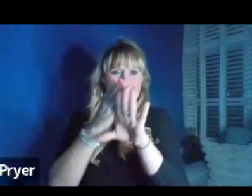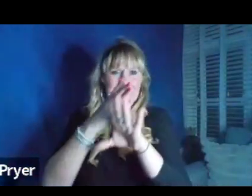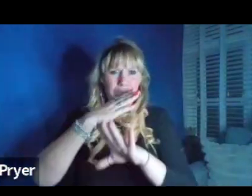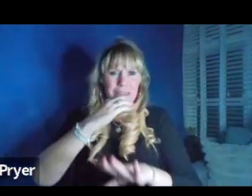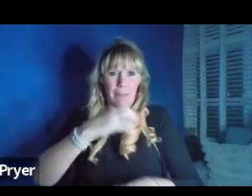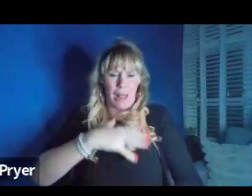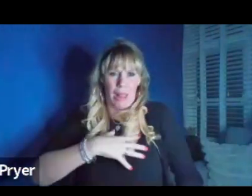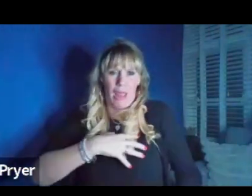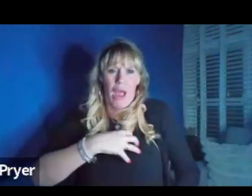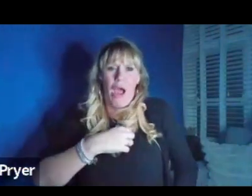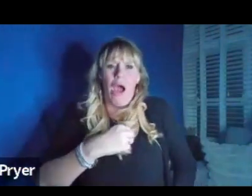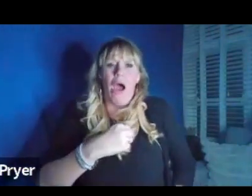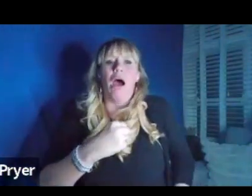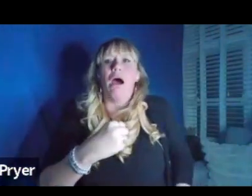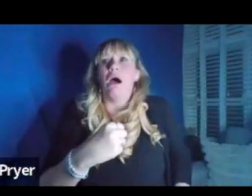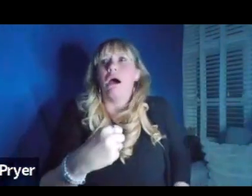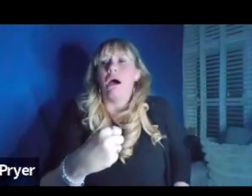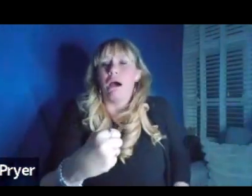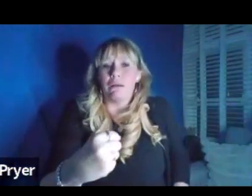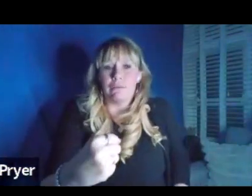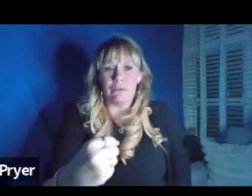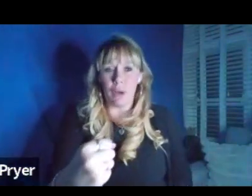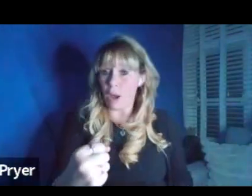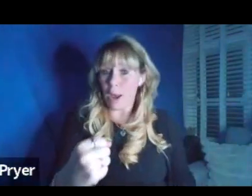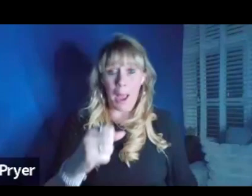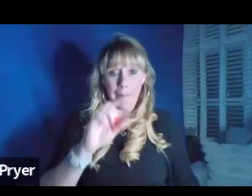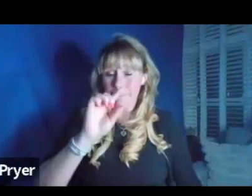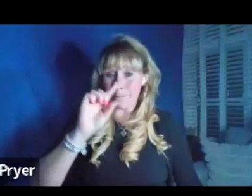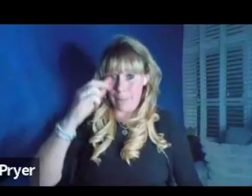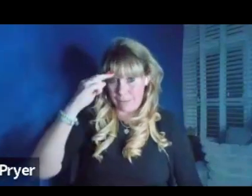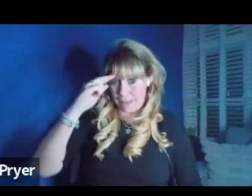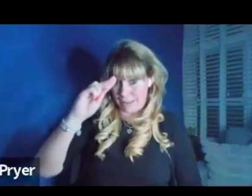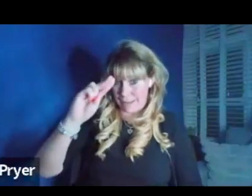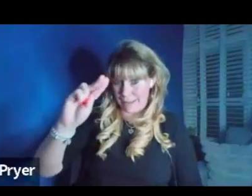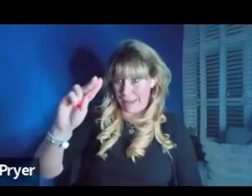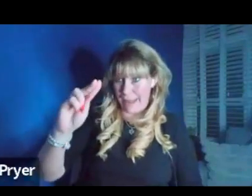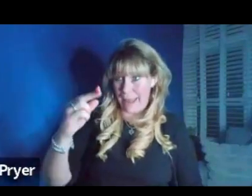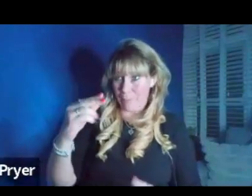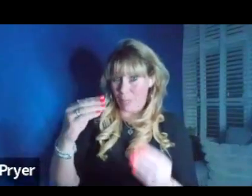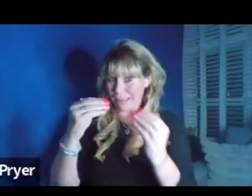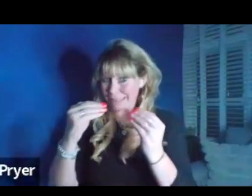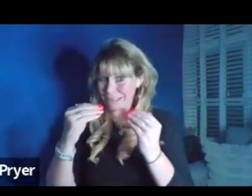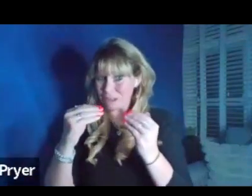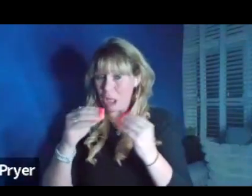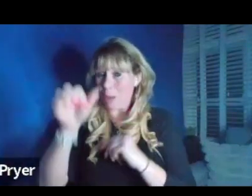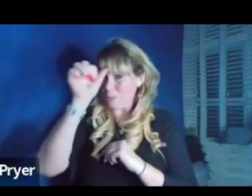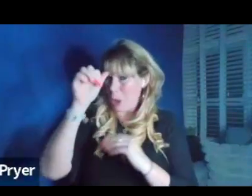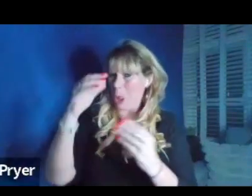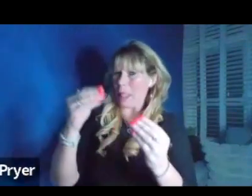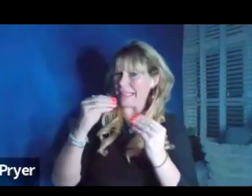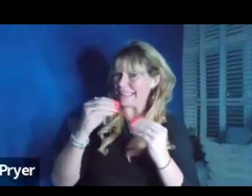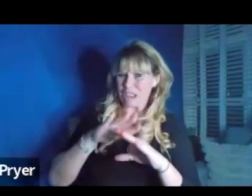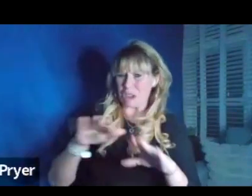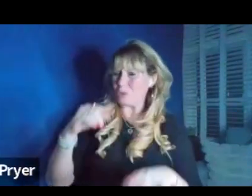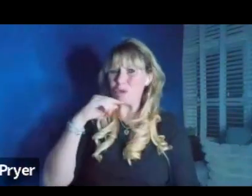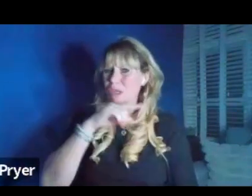But you couldn't call Miss Middleton a stranger And I'd fantasise in History Class